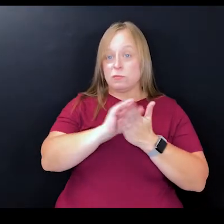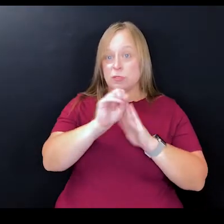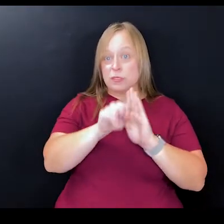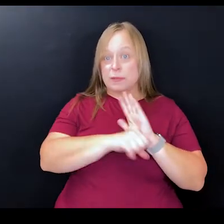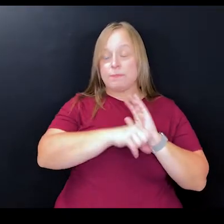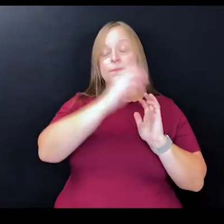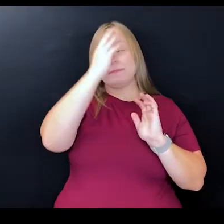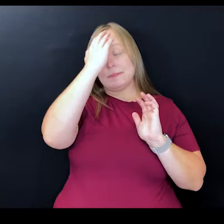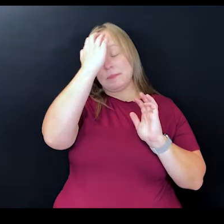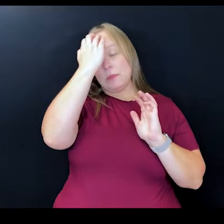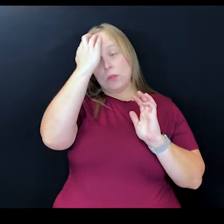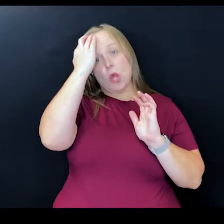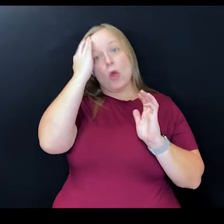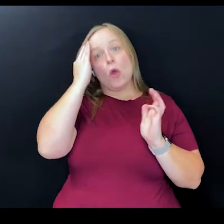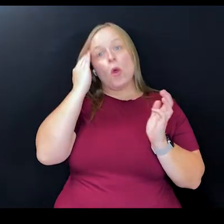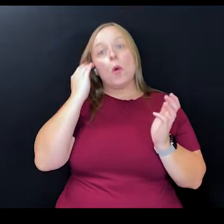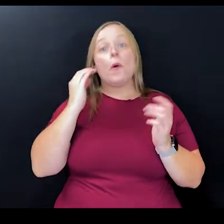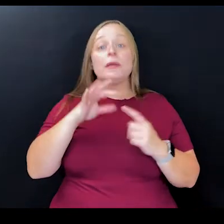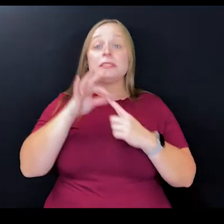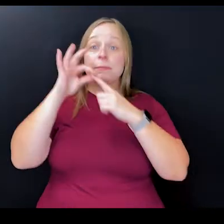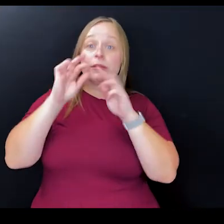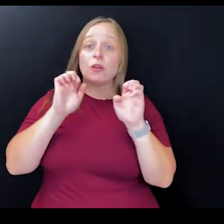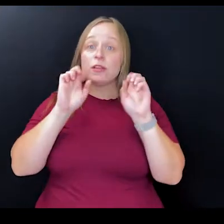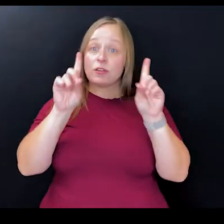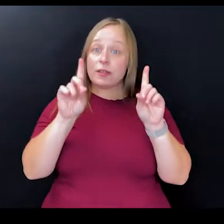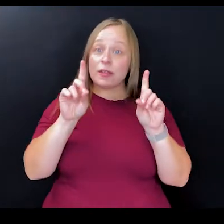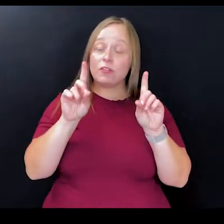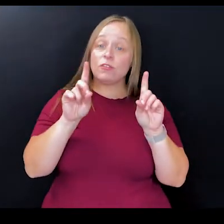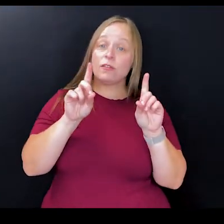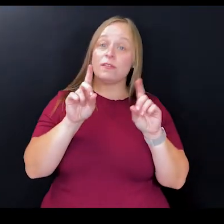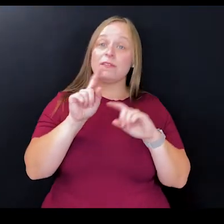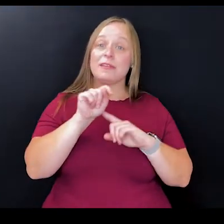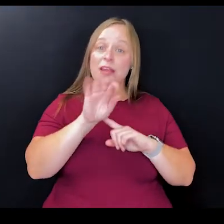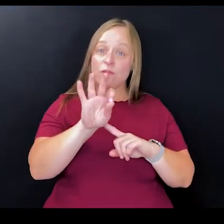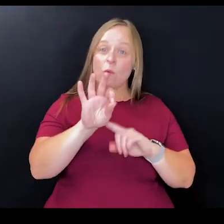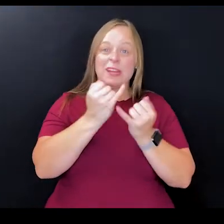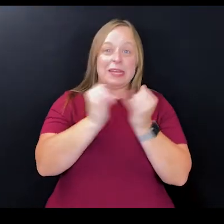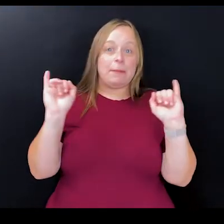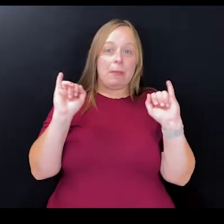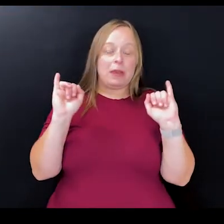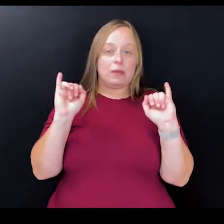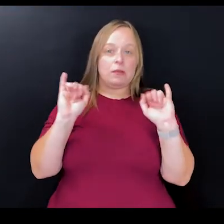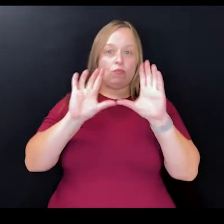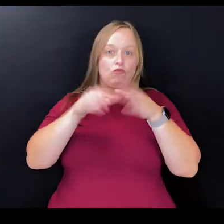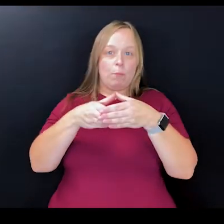And so, while the Special Education Task Force is an independent body,